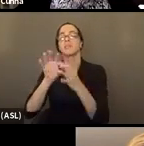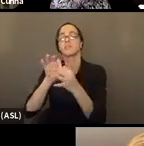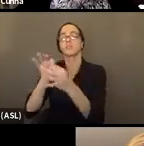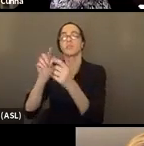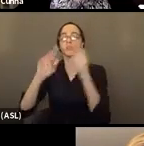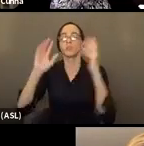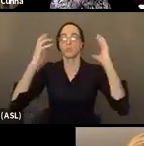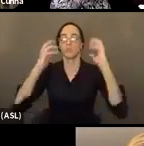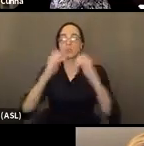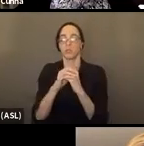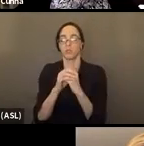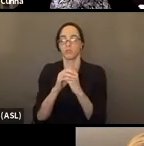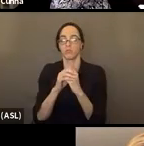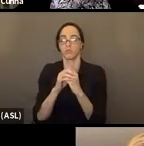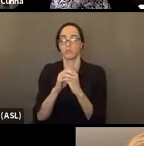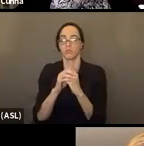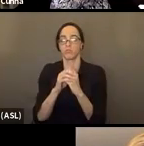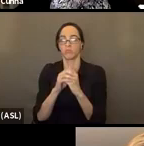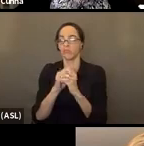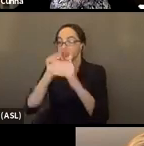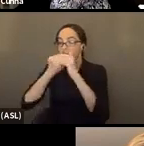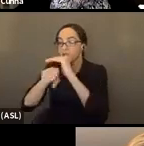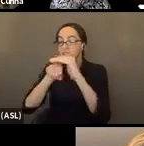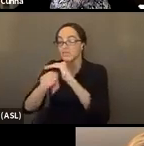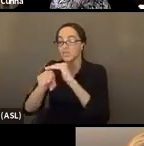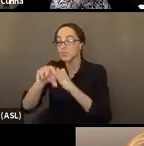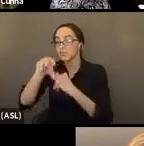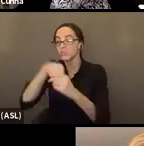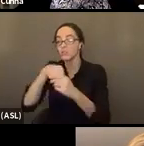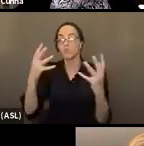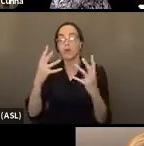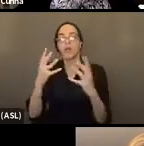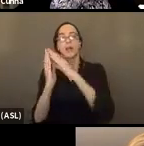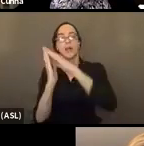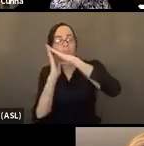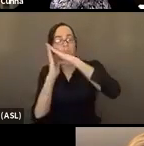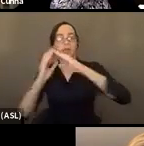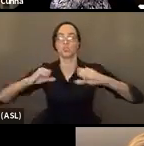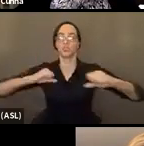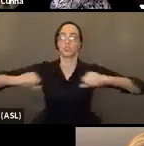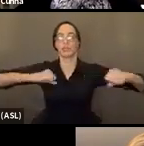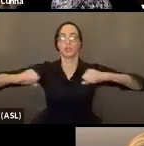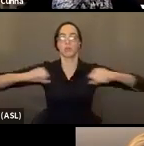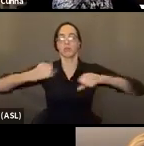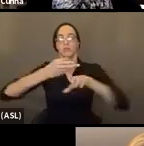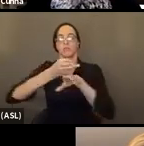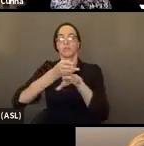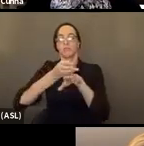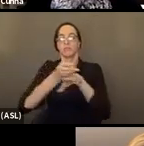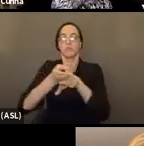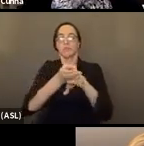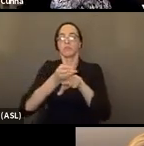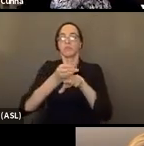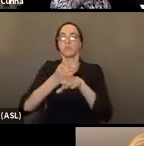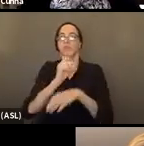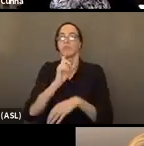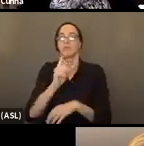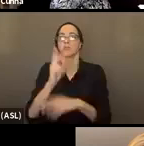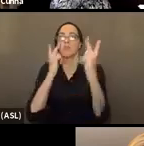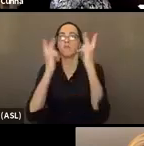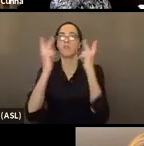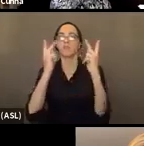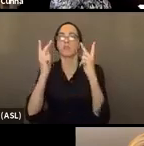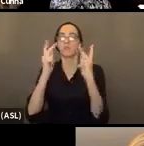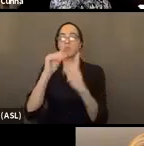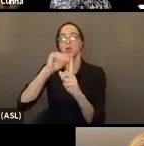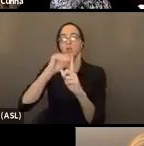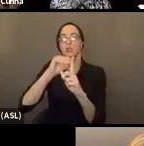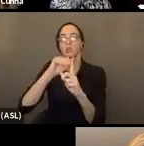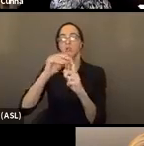include um a bed shaker and an actual um visual alerts that are strobe lights um and those are